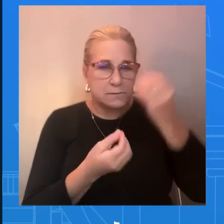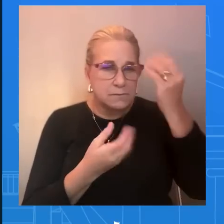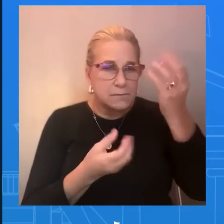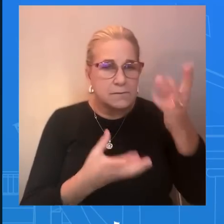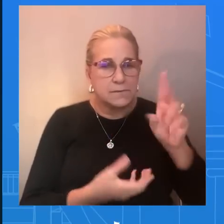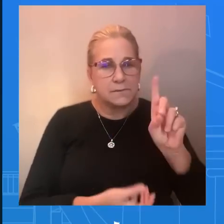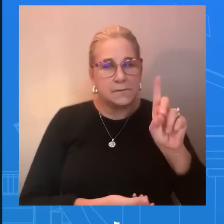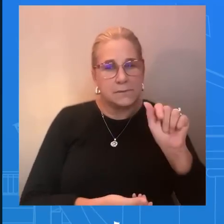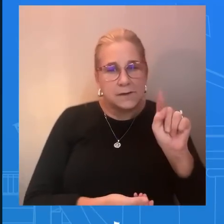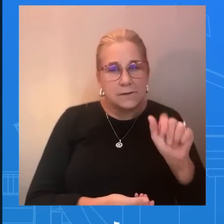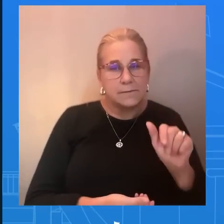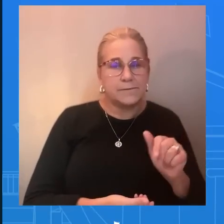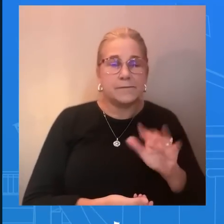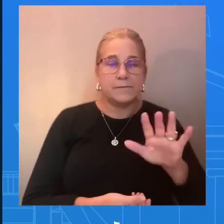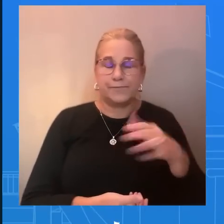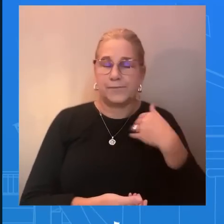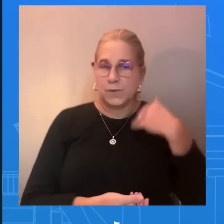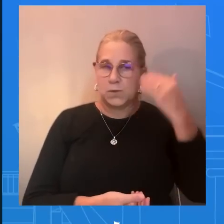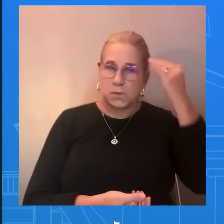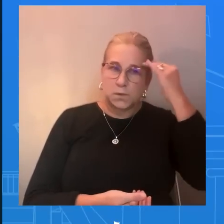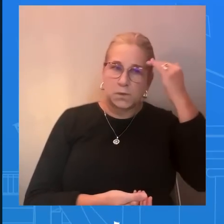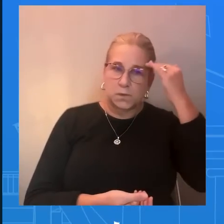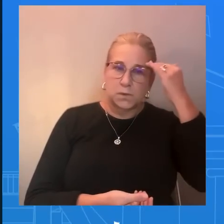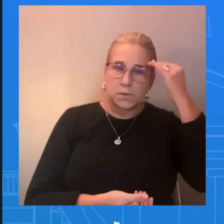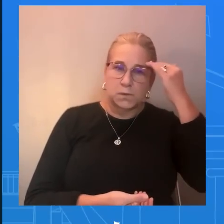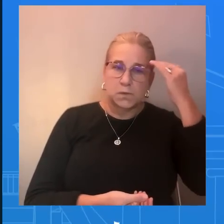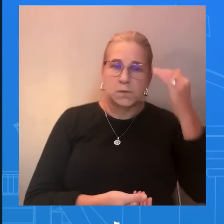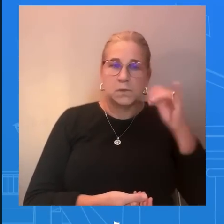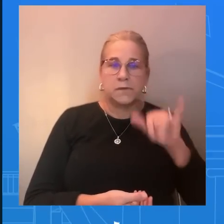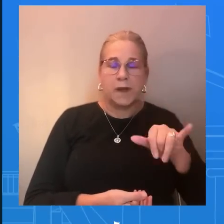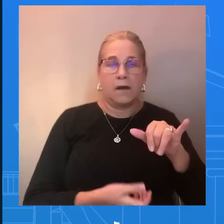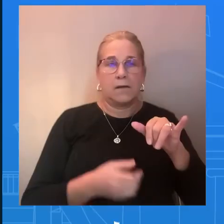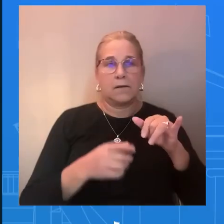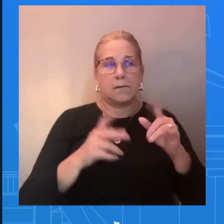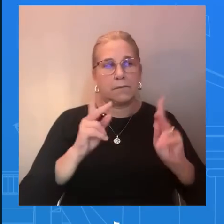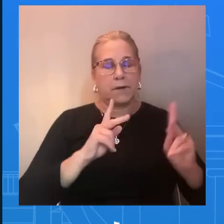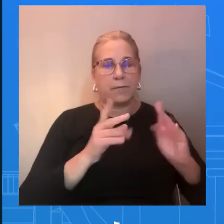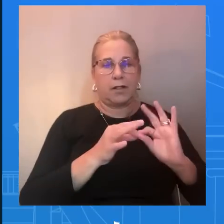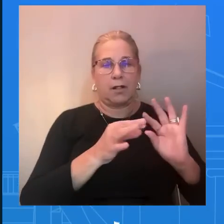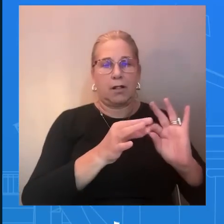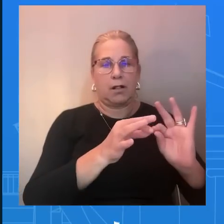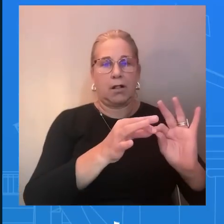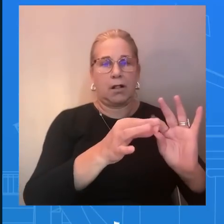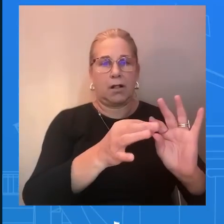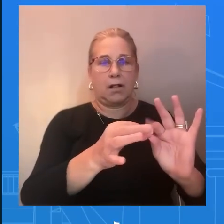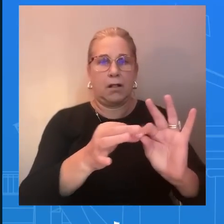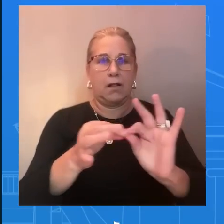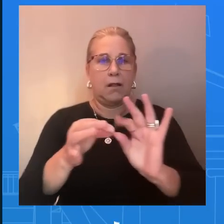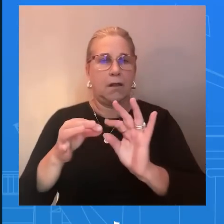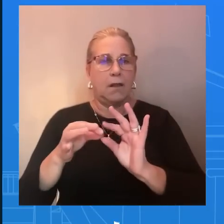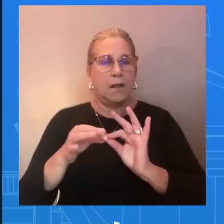of the reporting. Certainly, we are concerned -- very concerned by them. Anything about --